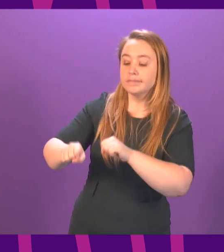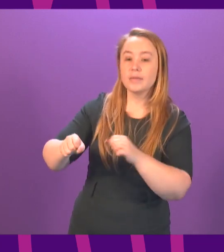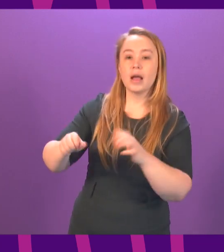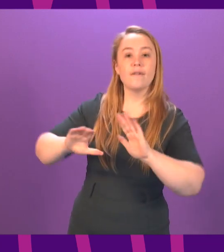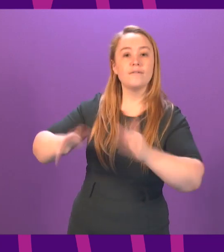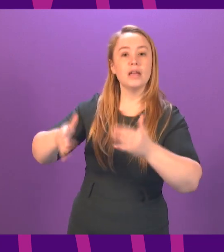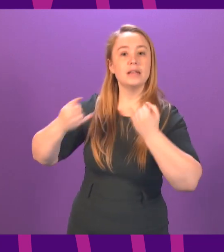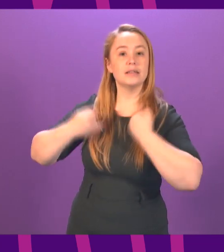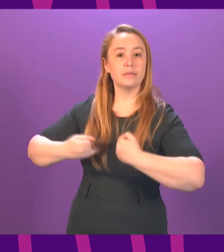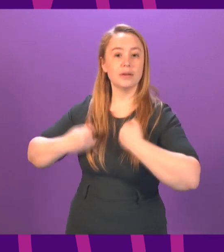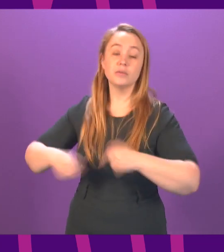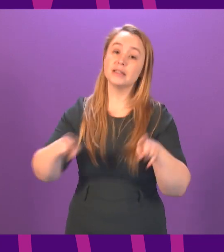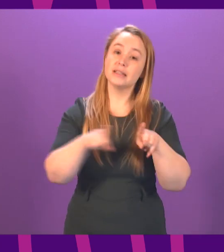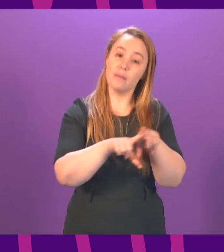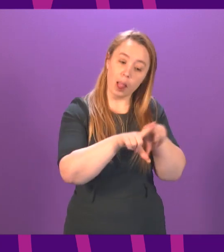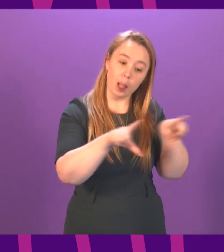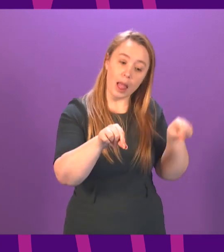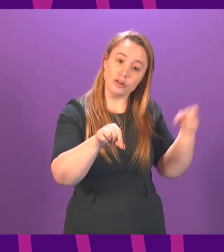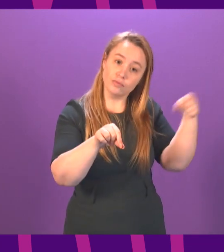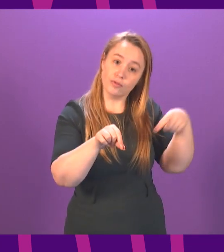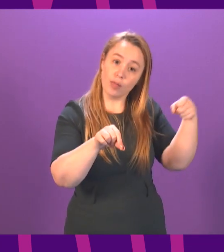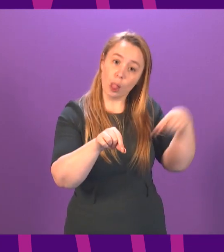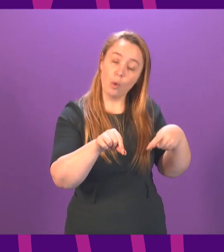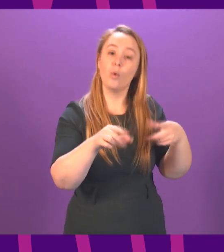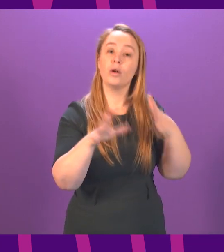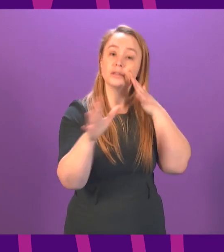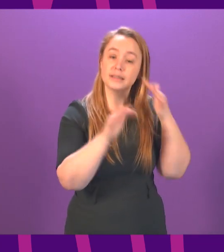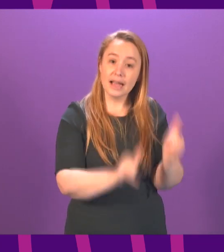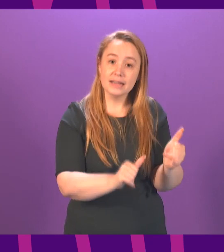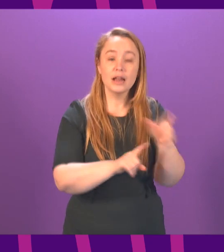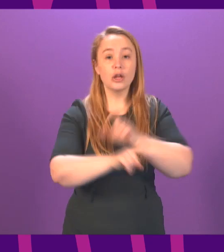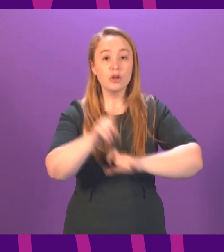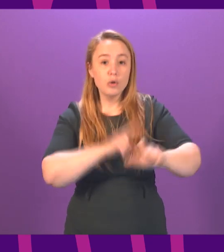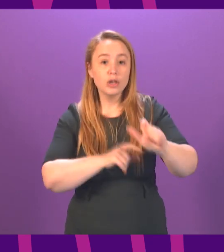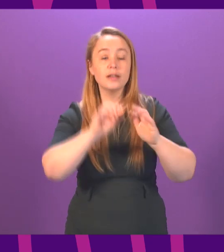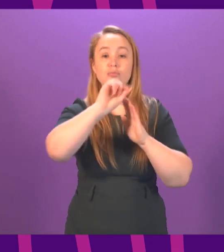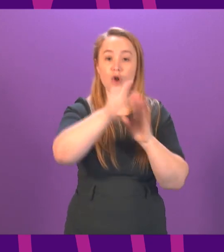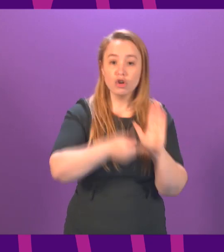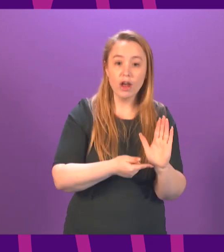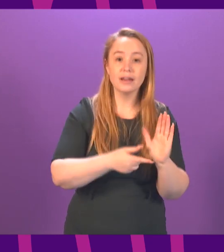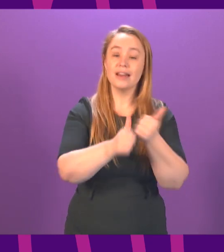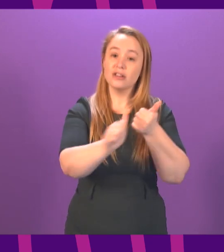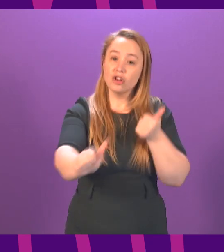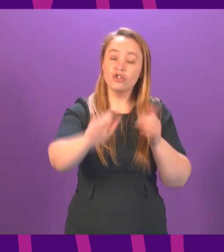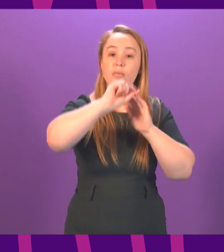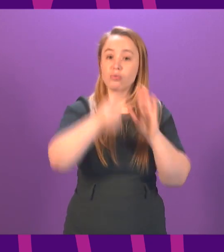lateral flow devices, community projects, industrial projects and asymptomatic testing